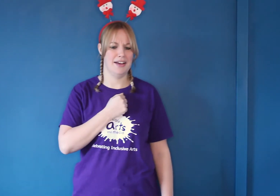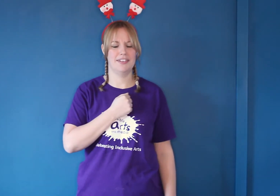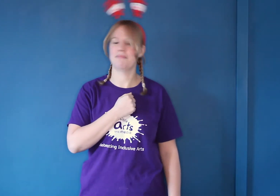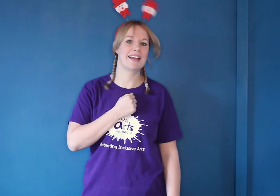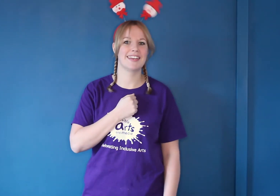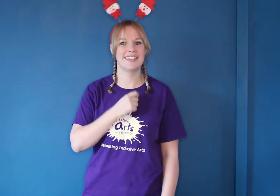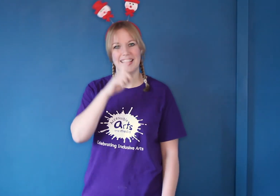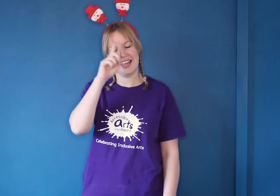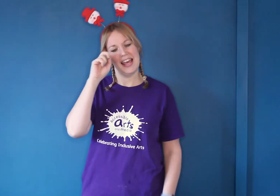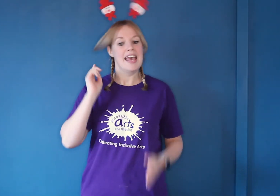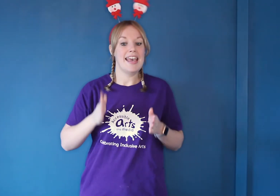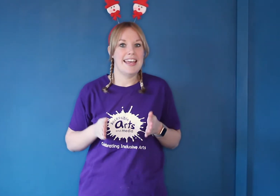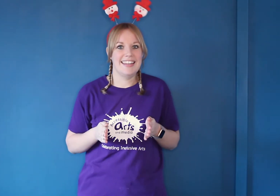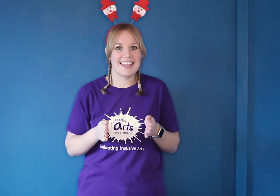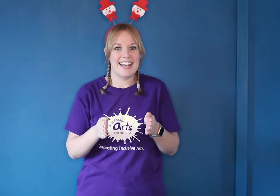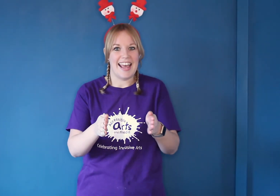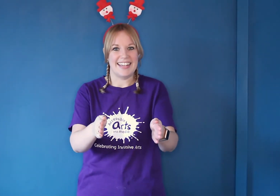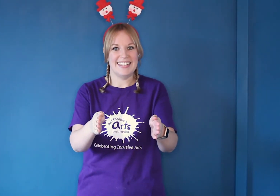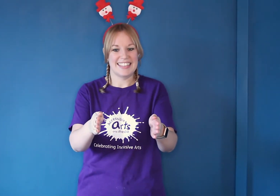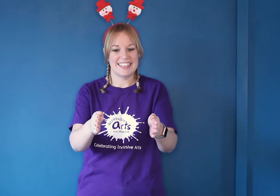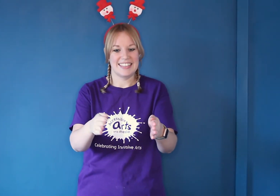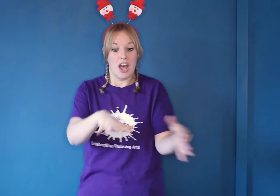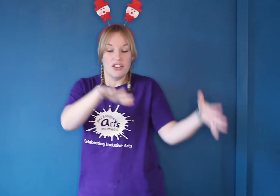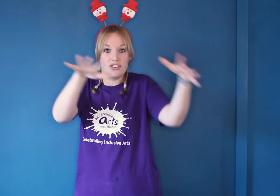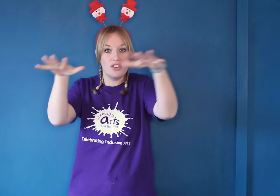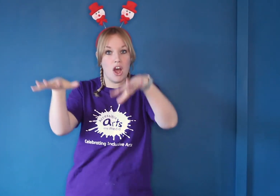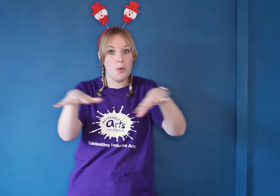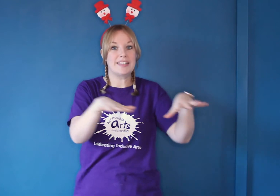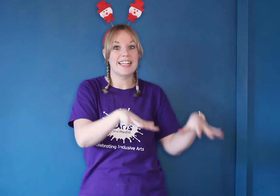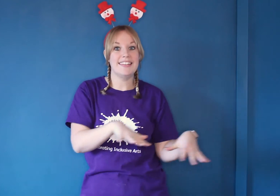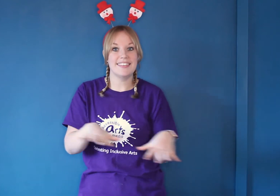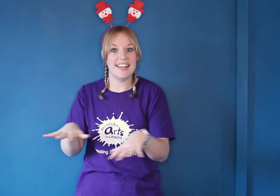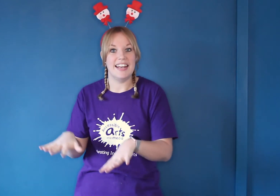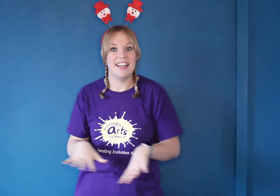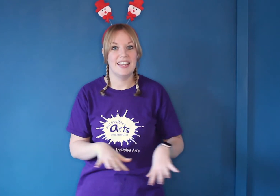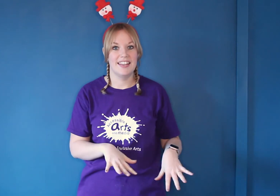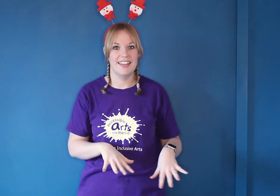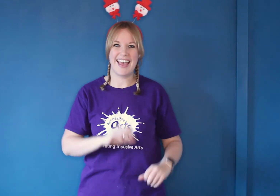Lovely. My turn. In the lane, snow is glistening.